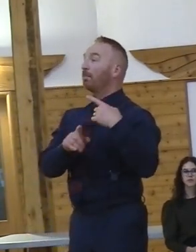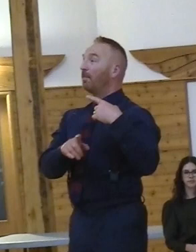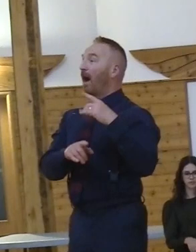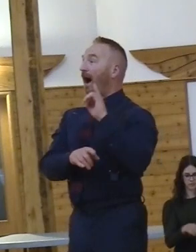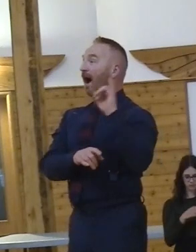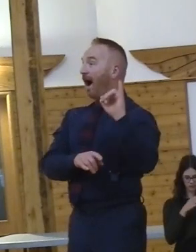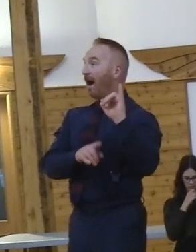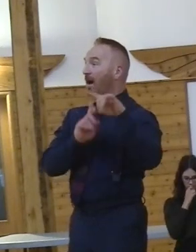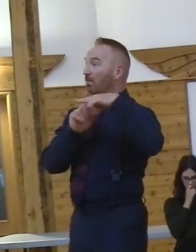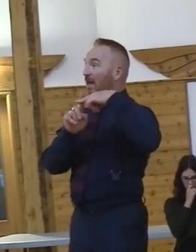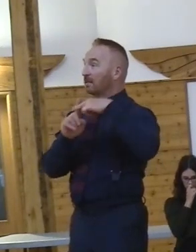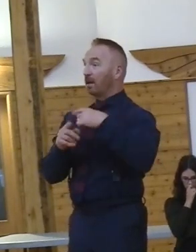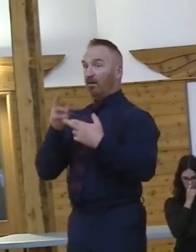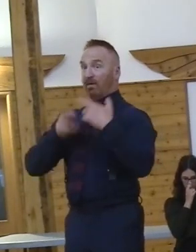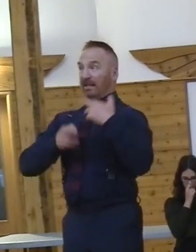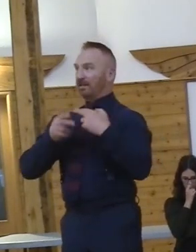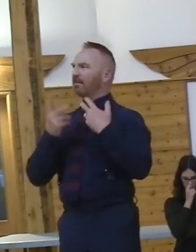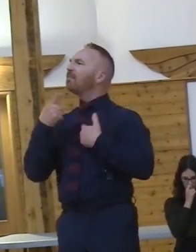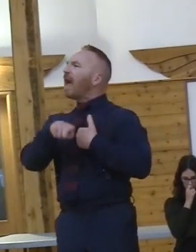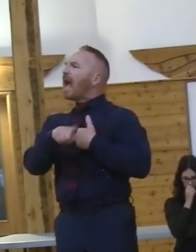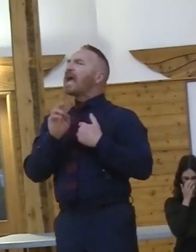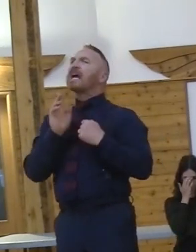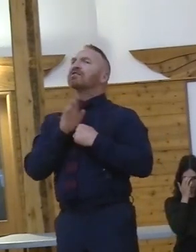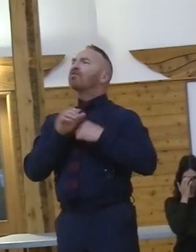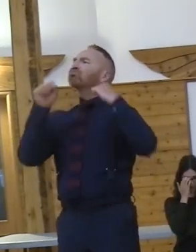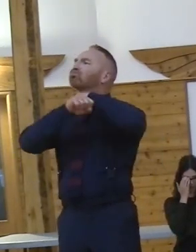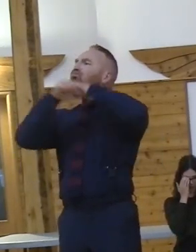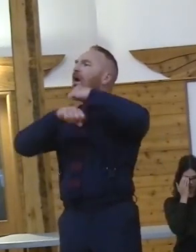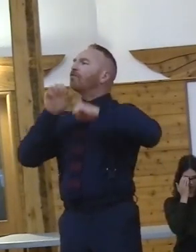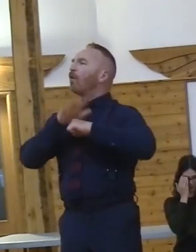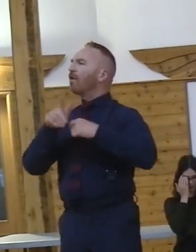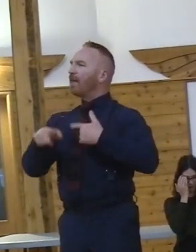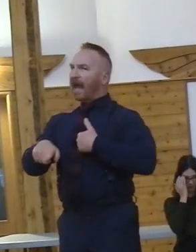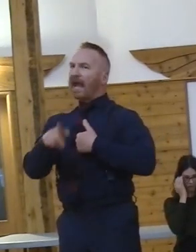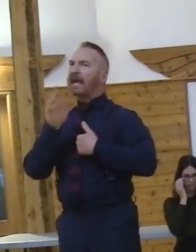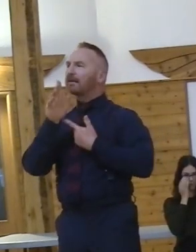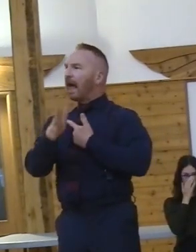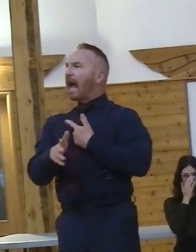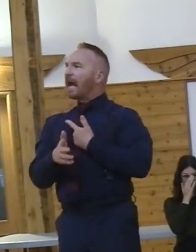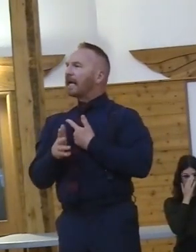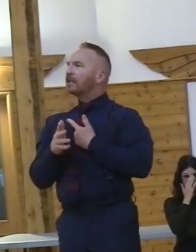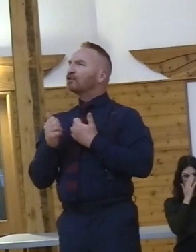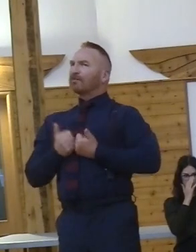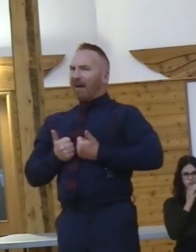now are fighting for our very survivalist queer Indigenous people both within and outside